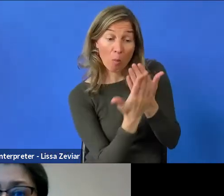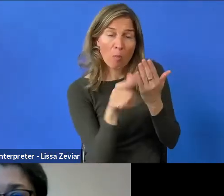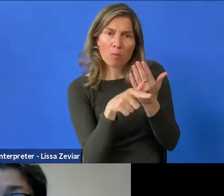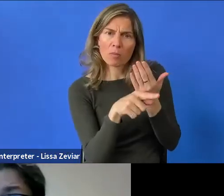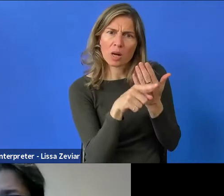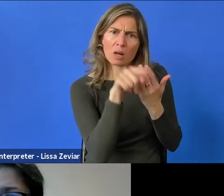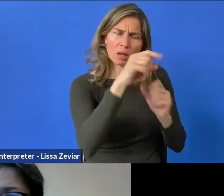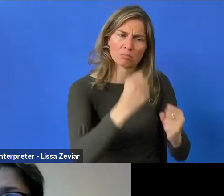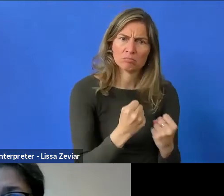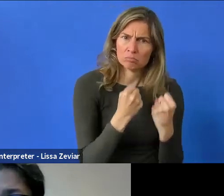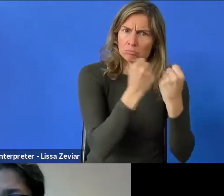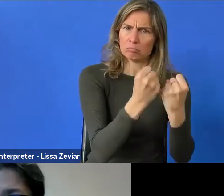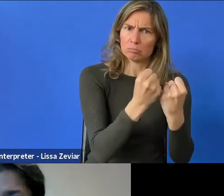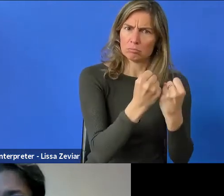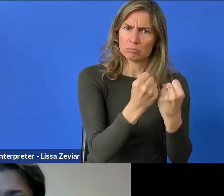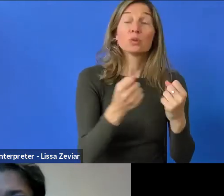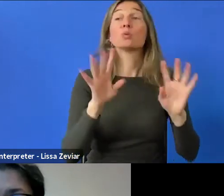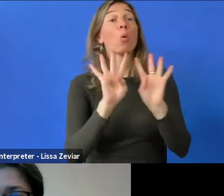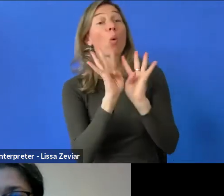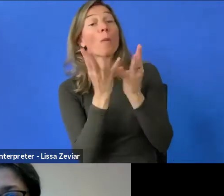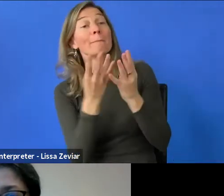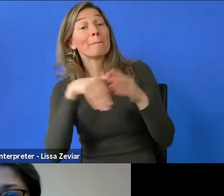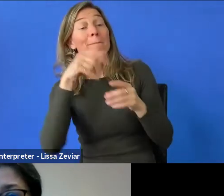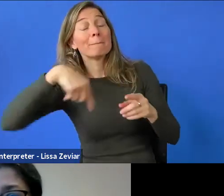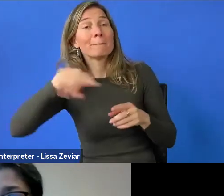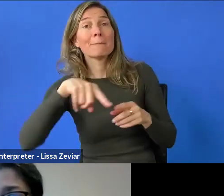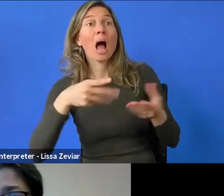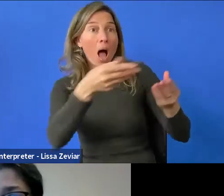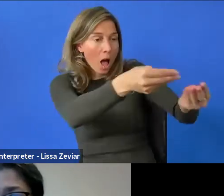in the hands of the committee members to address violations